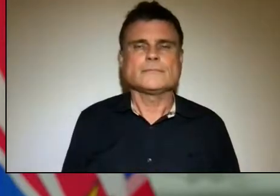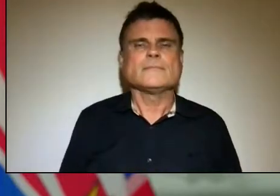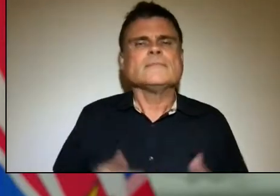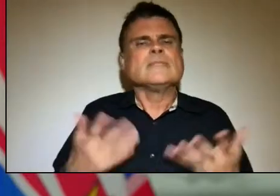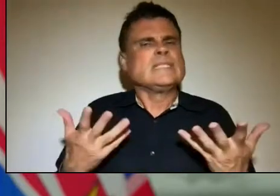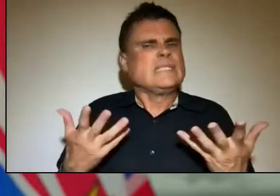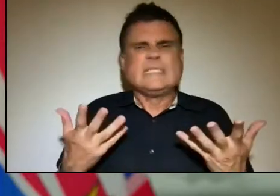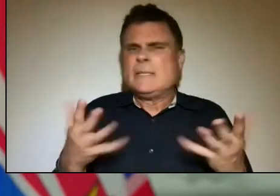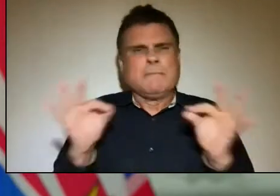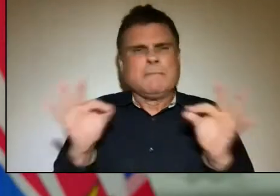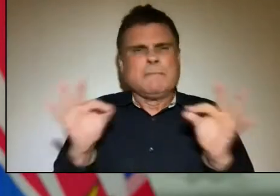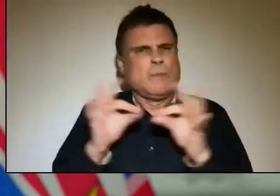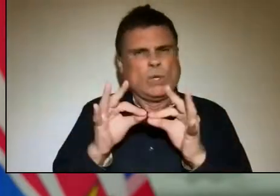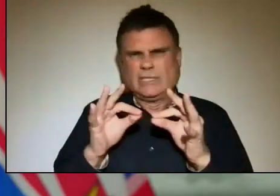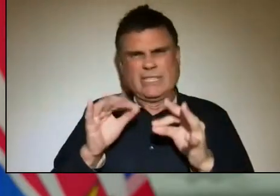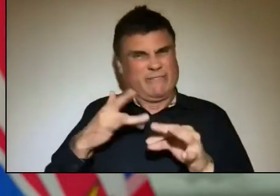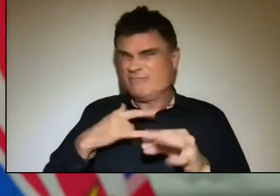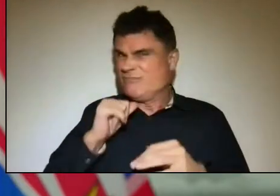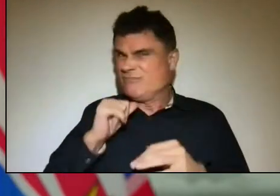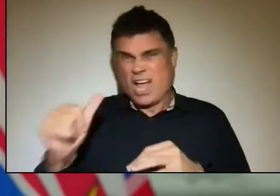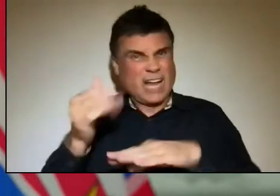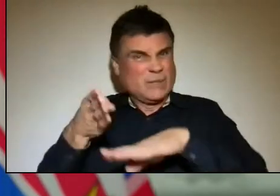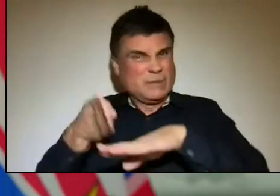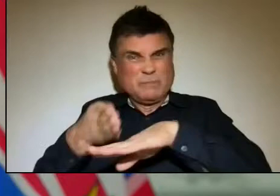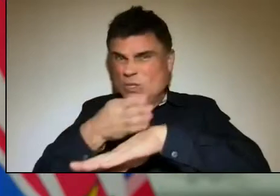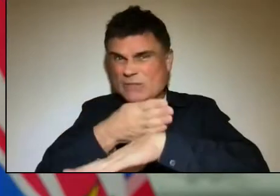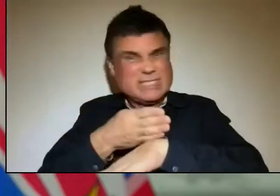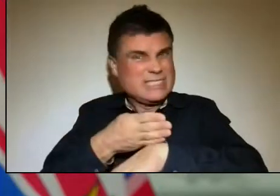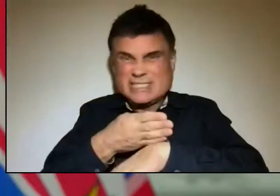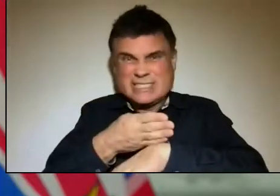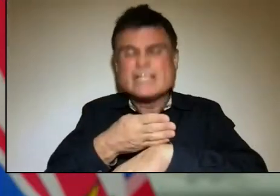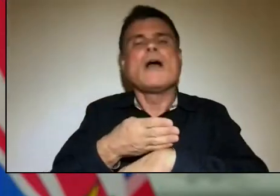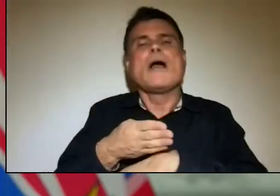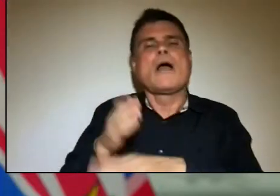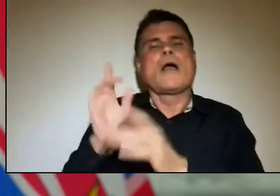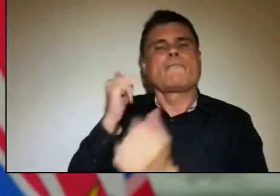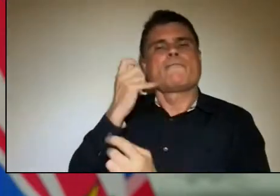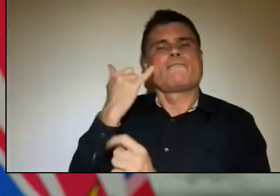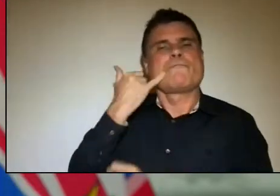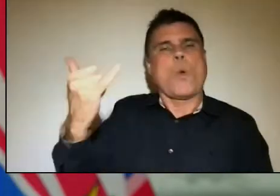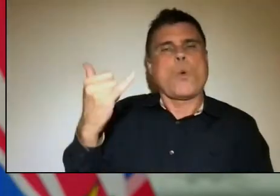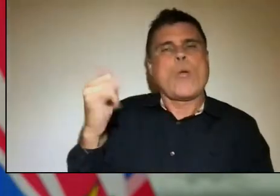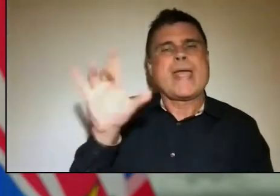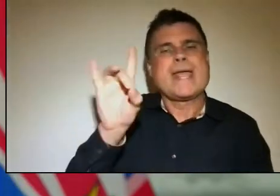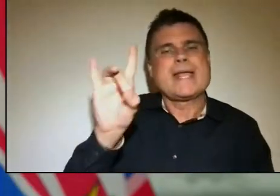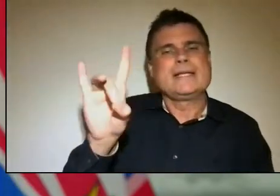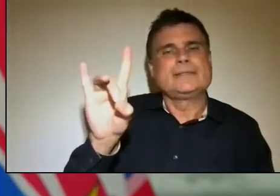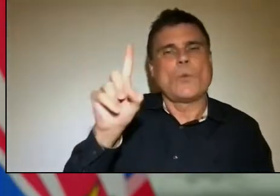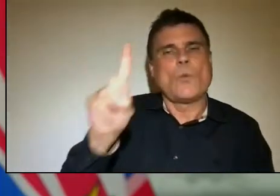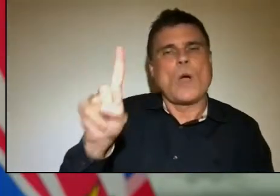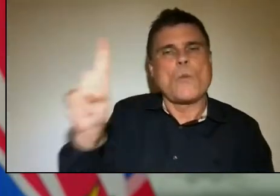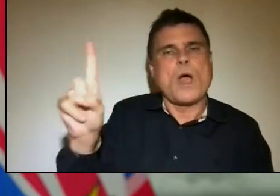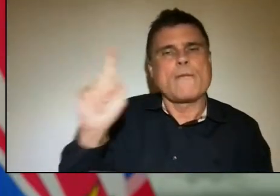811 or if you need to, make sure that you are -- you can seek